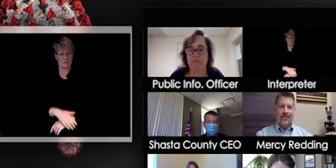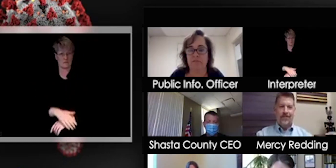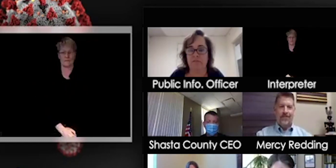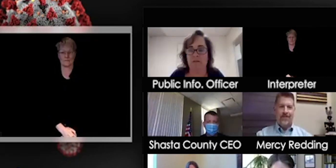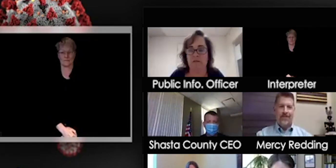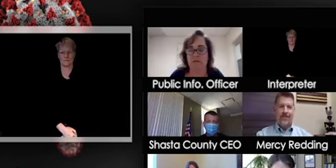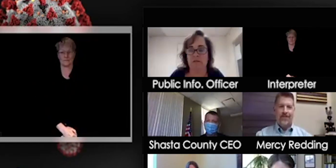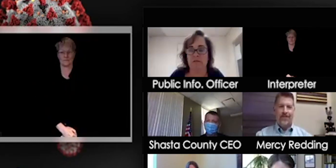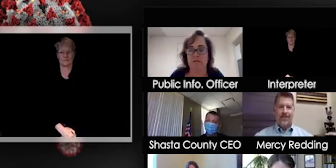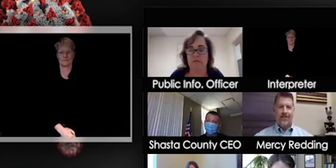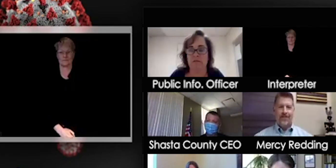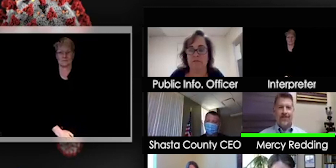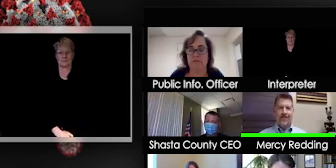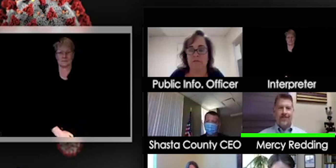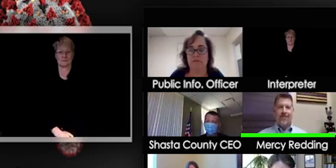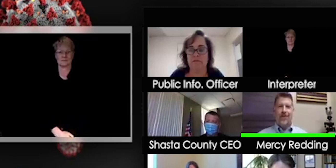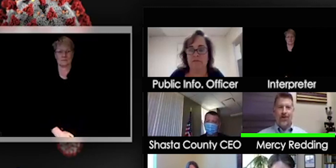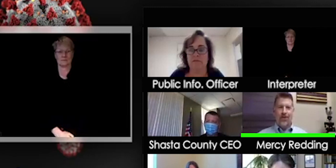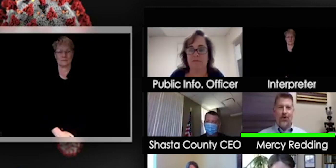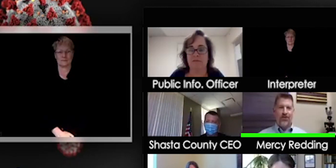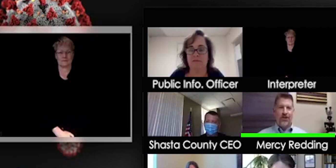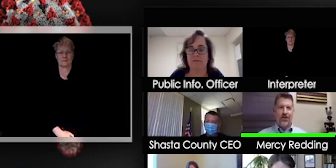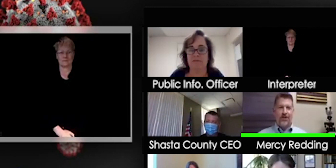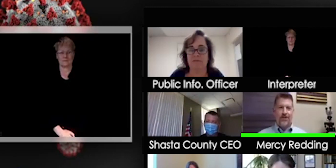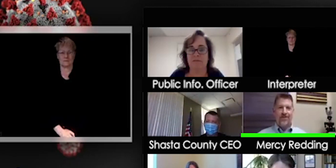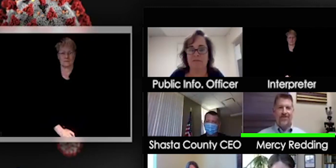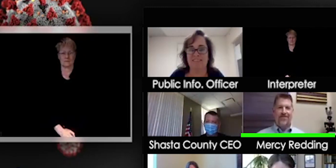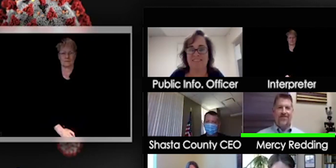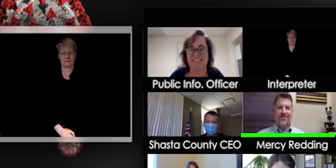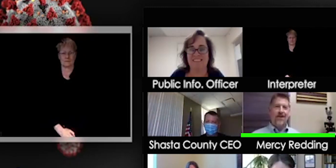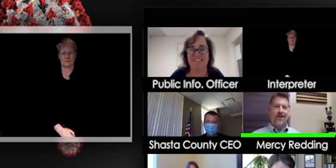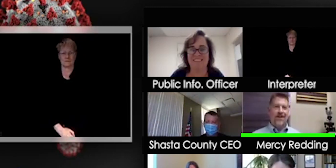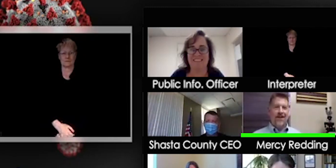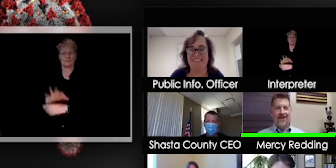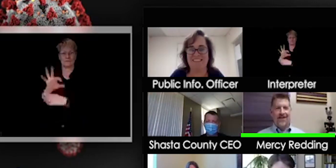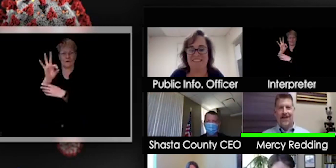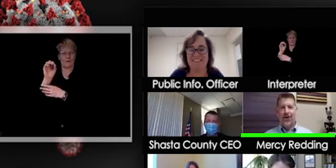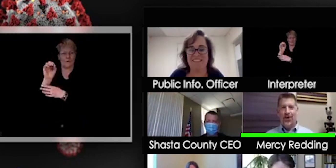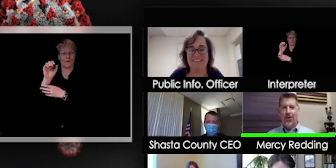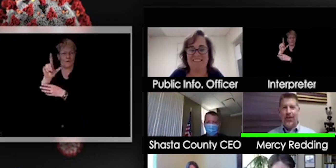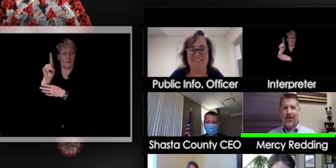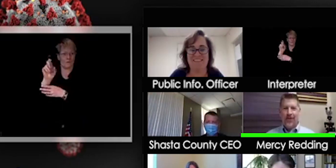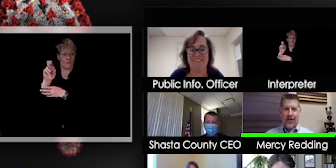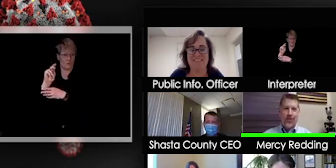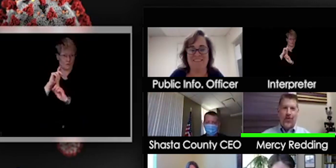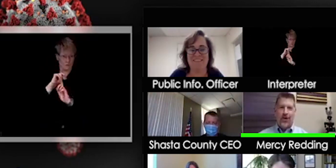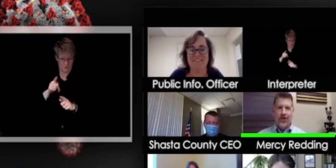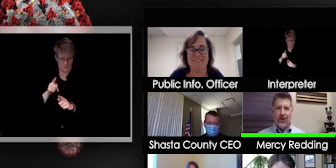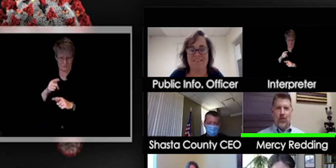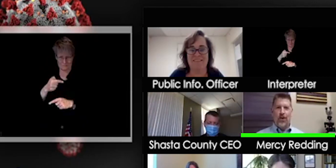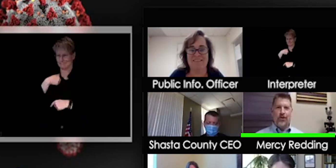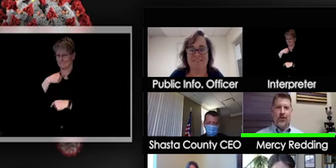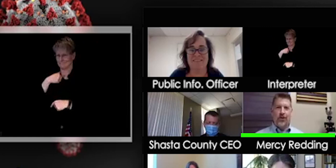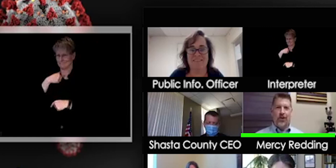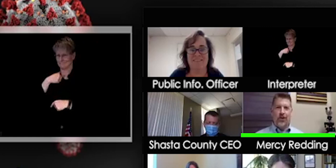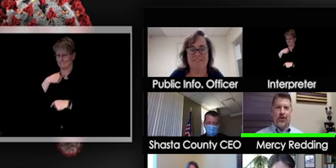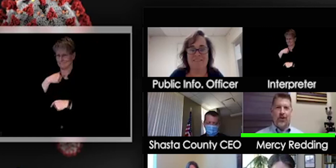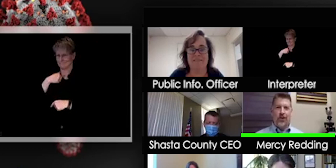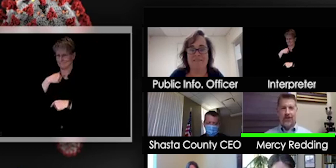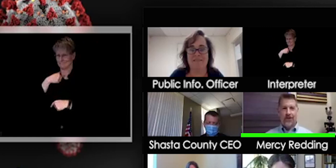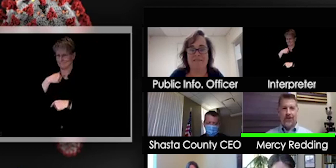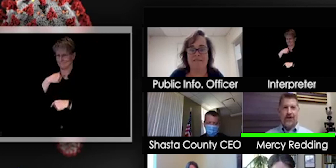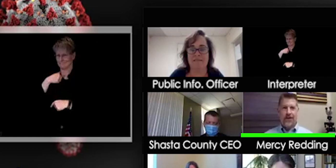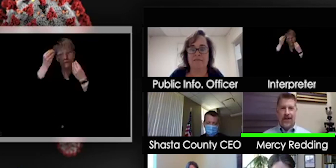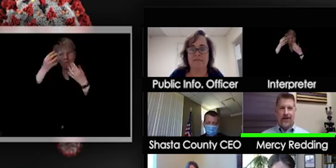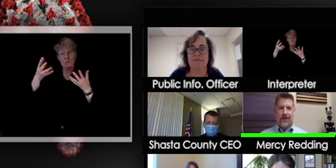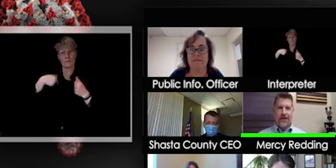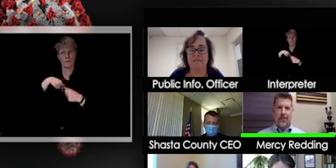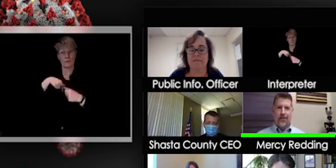I'm no physician. I know that we already know we are using one drug, Remdesivir, and that